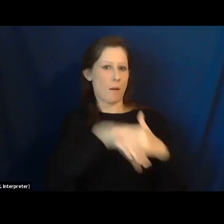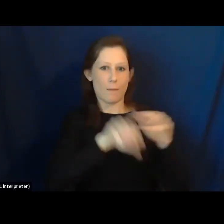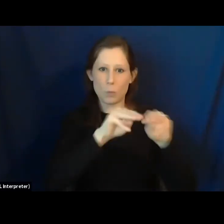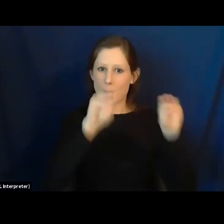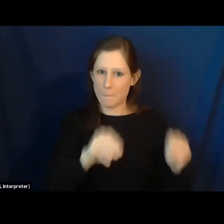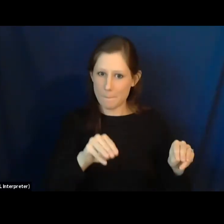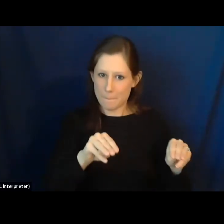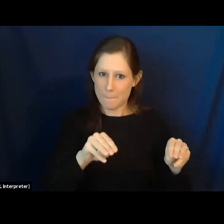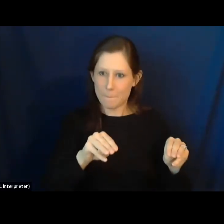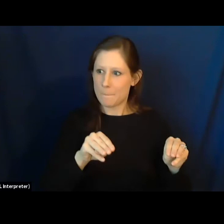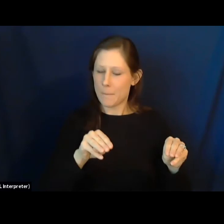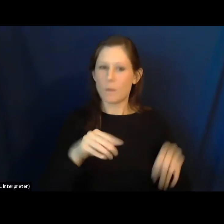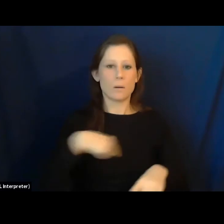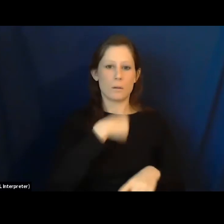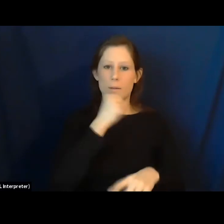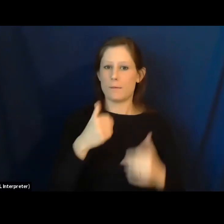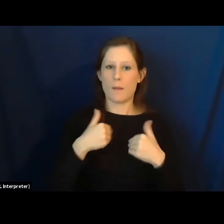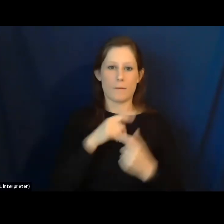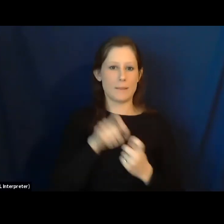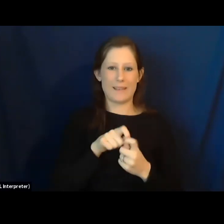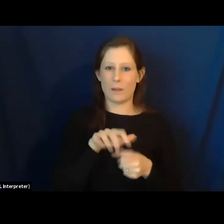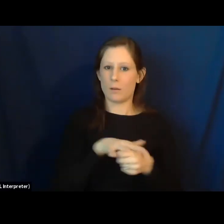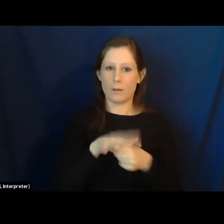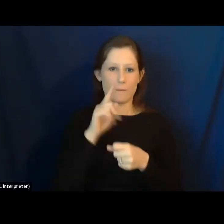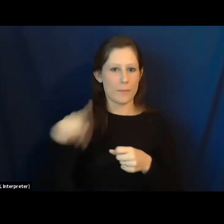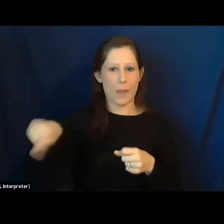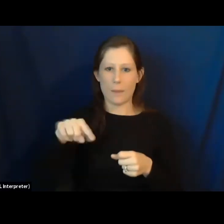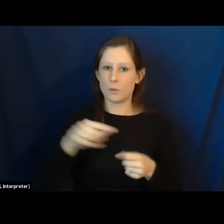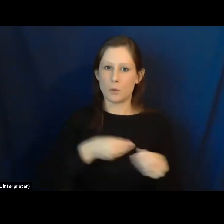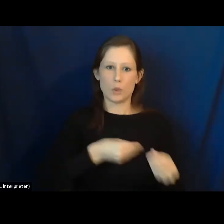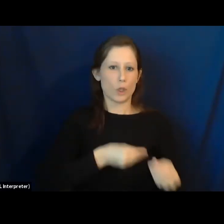we didn't have a designated area for them to nurse. And me being a first-time mom, I